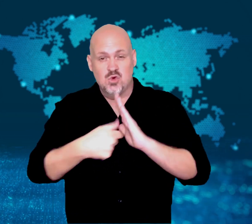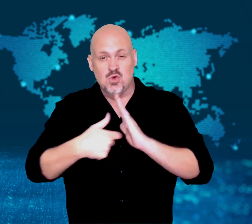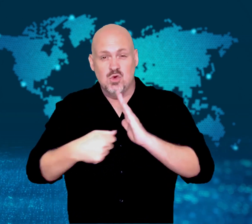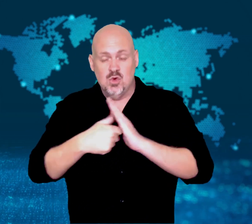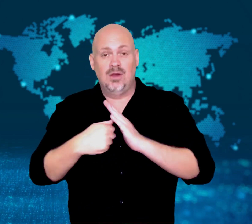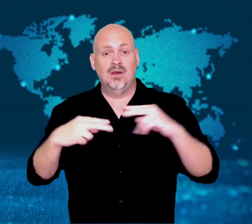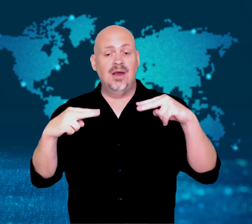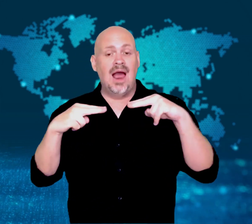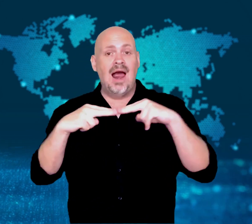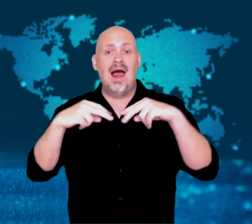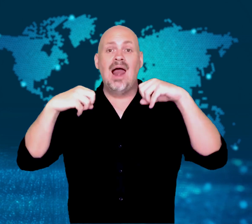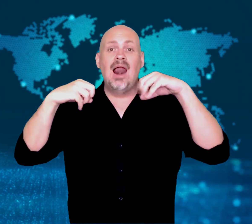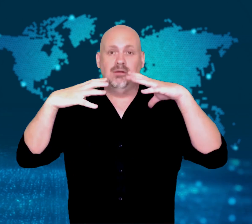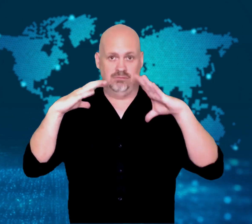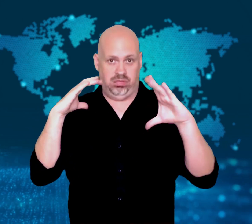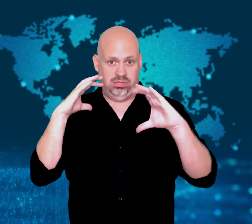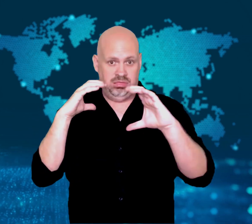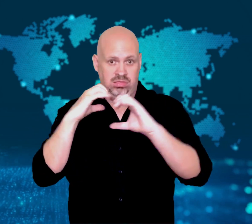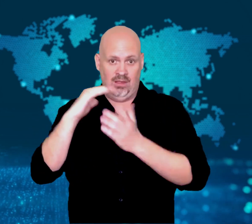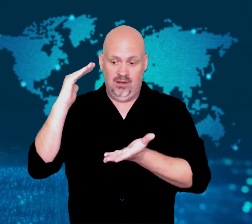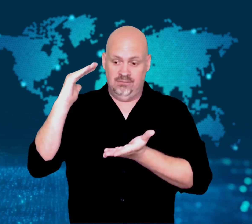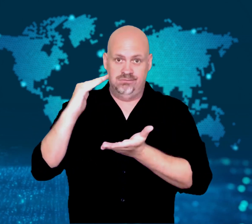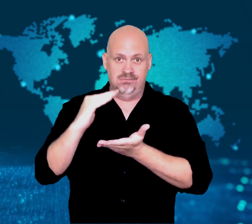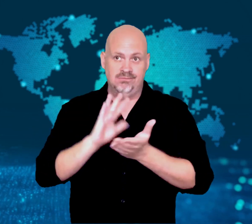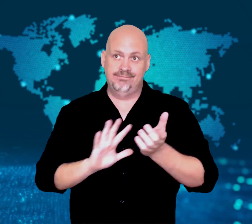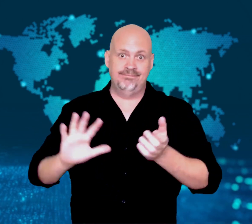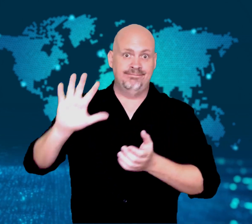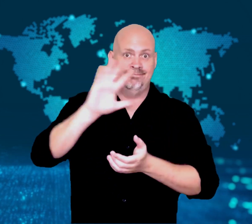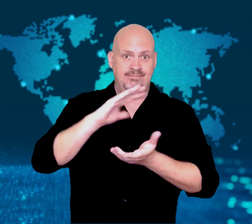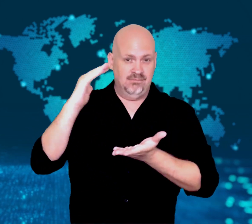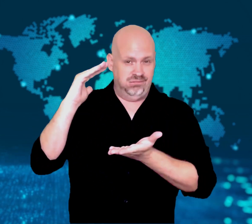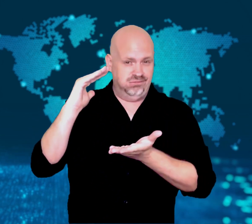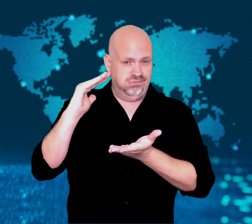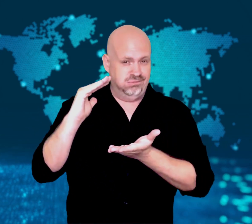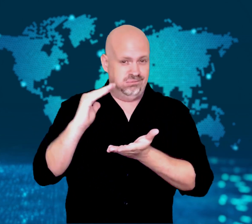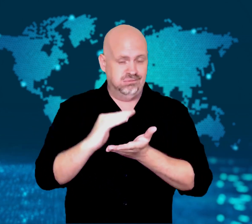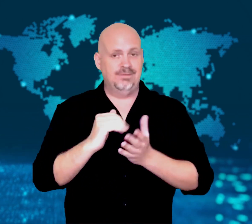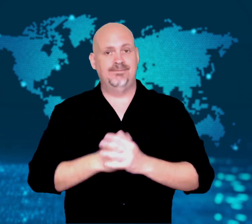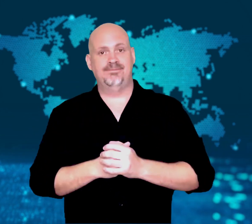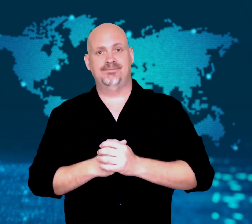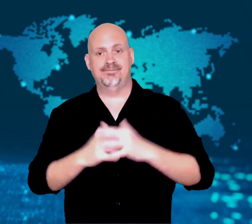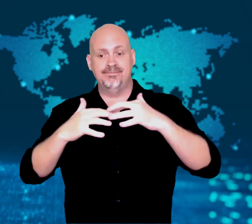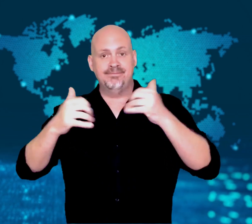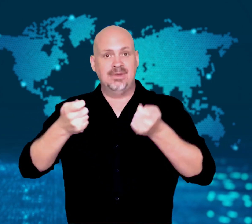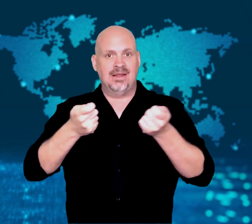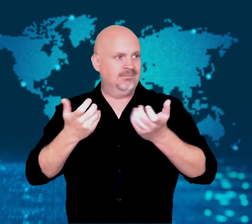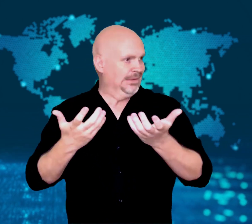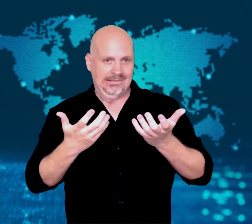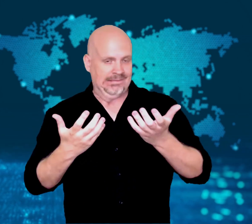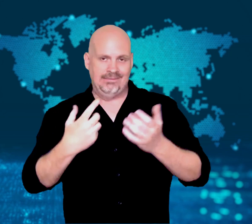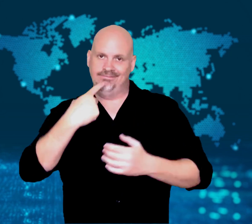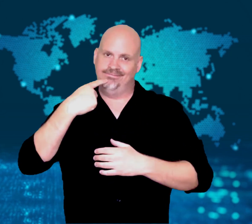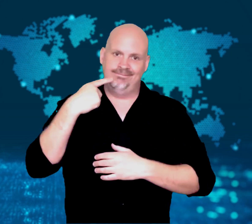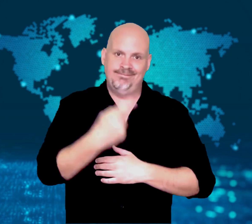Even though not many people have air conditioning, it has drained